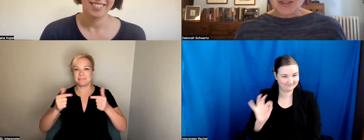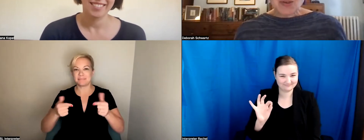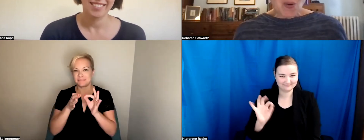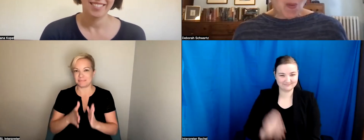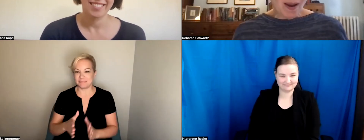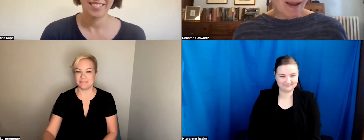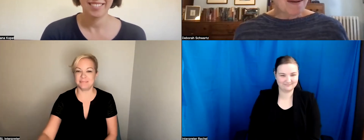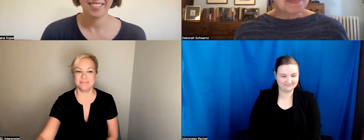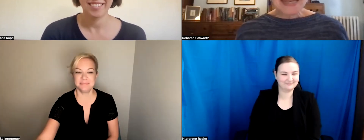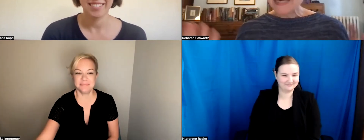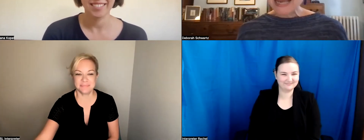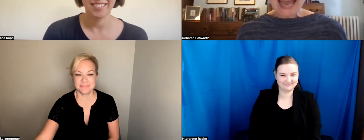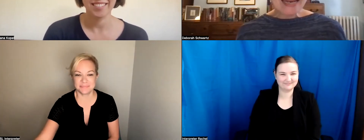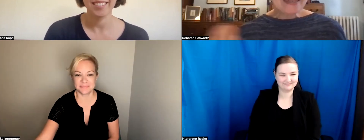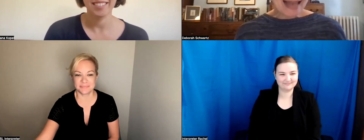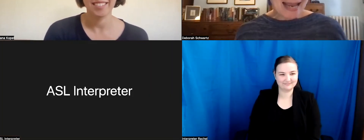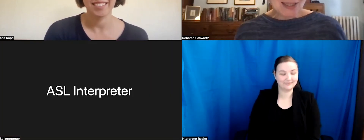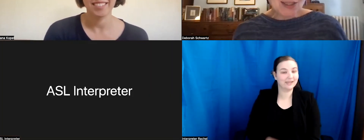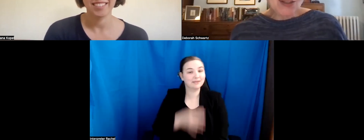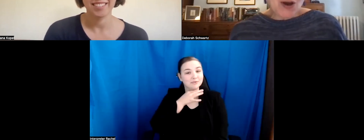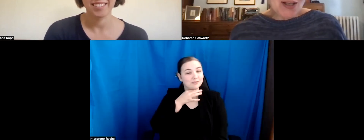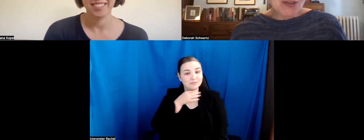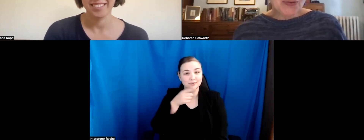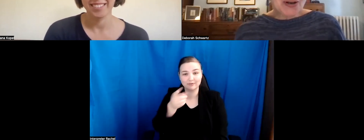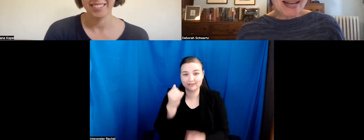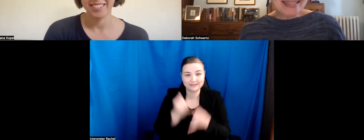So, Dana any last thoughts for us?